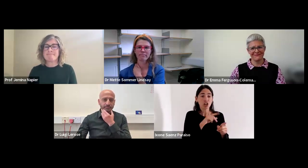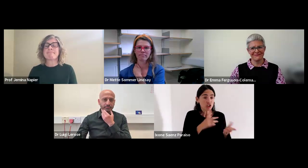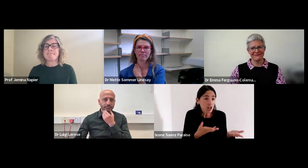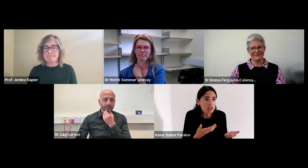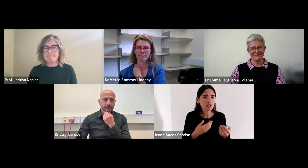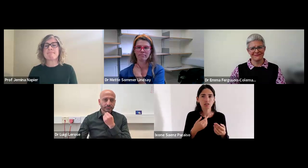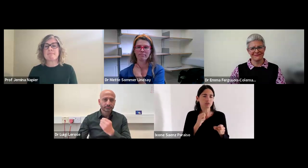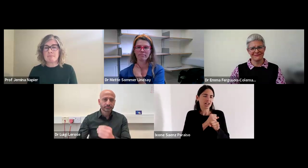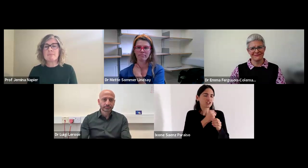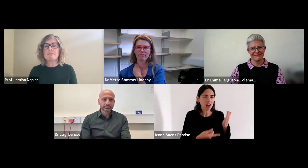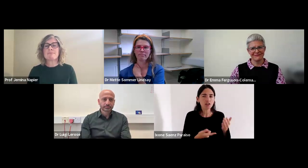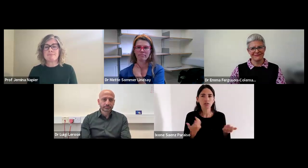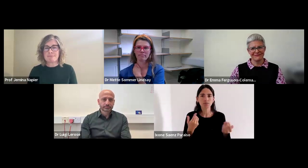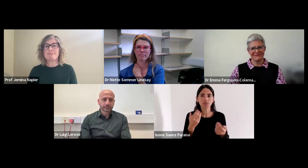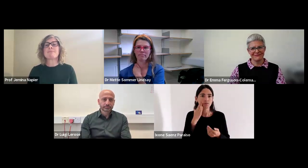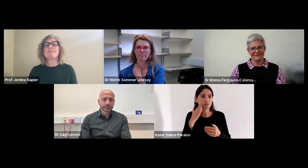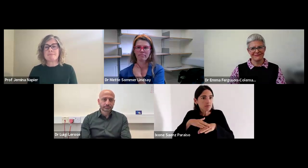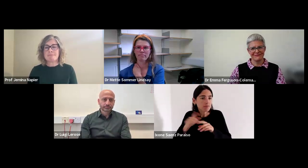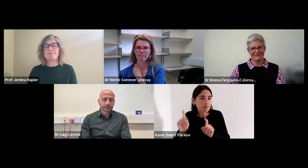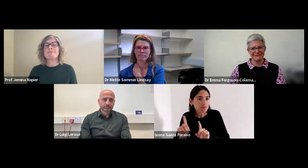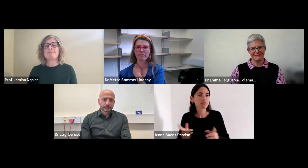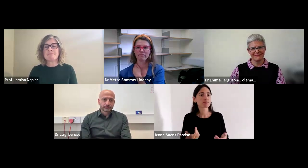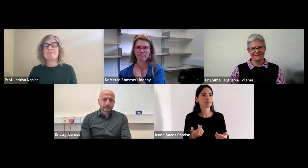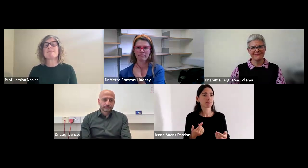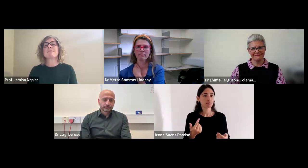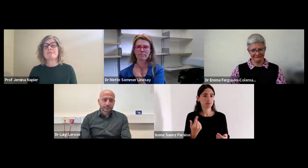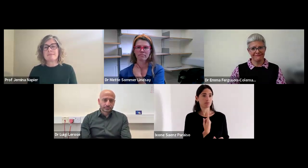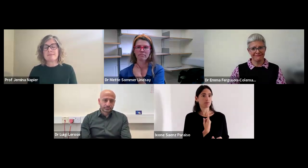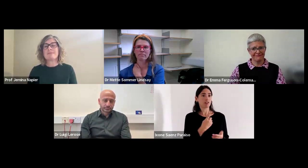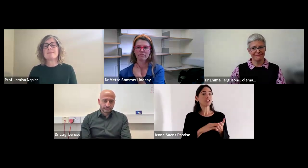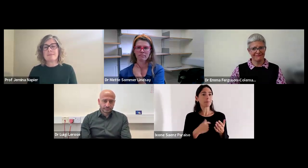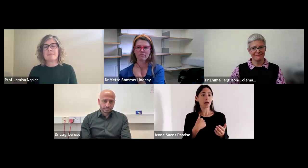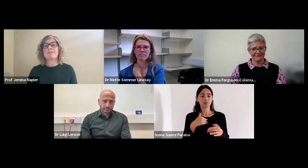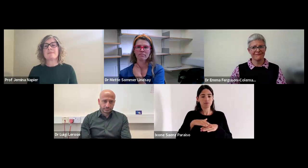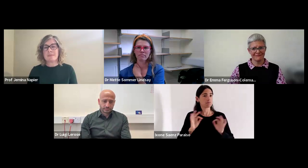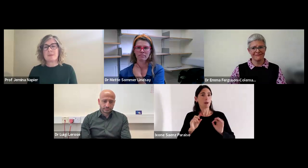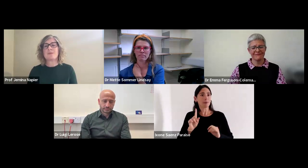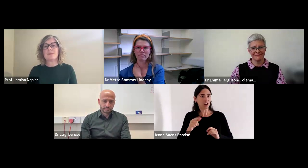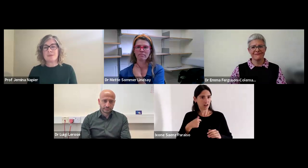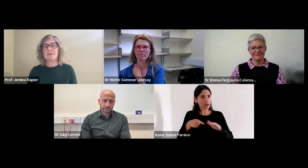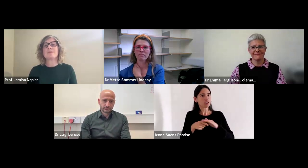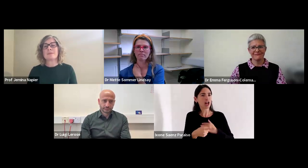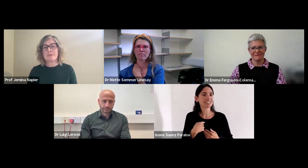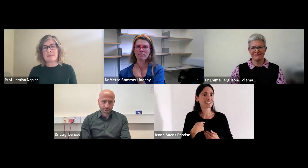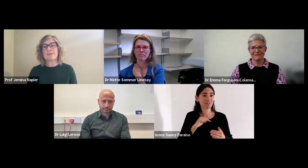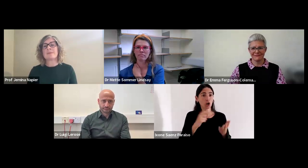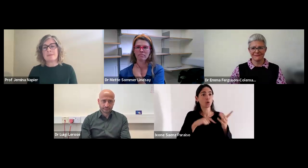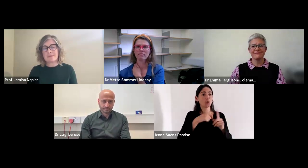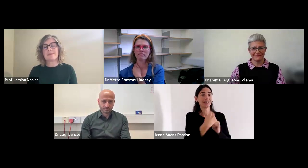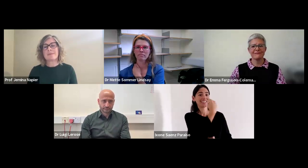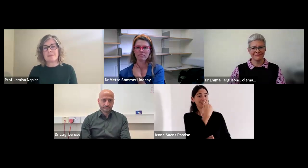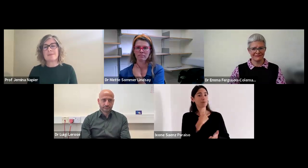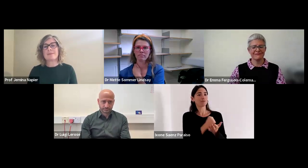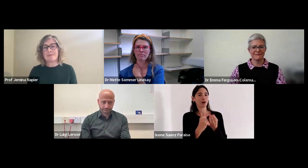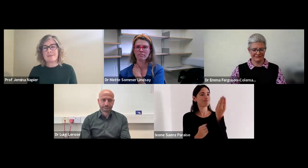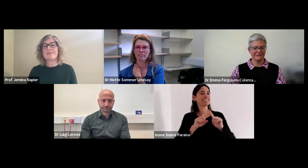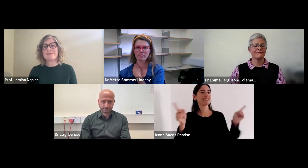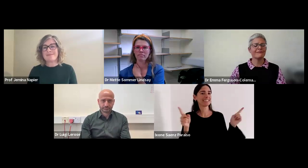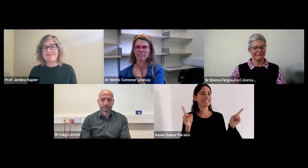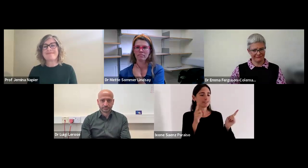the policy. So there's no considerations of other characteristics. I am an immigrant, you know, I'm